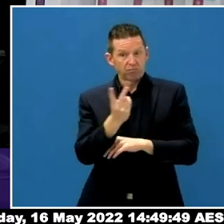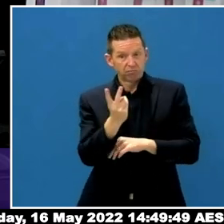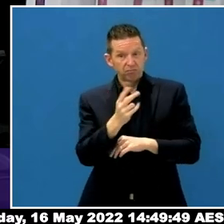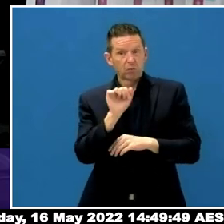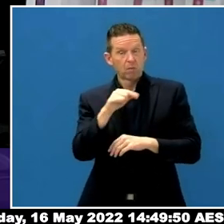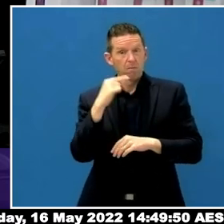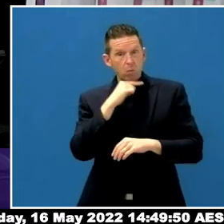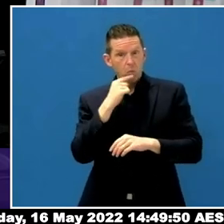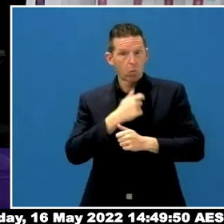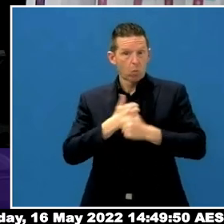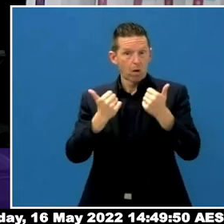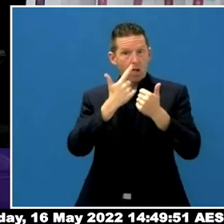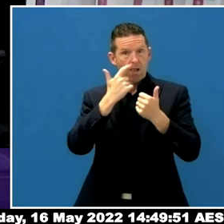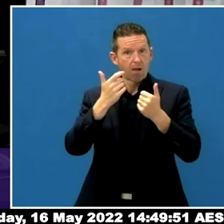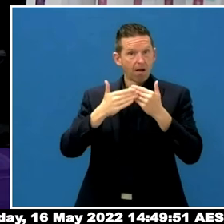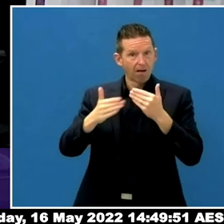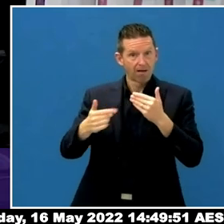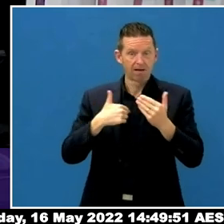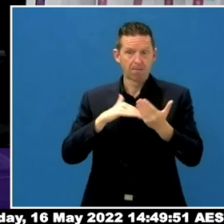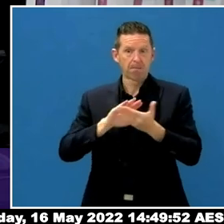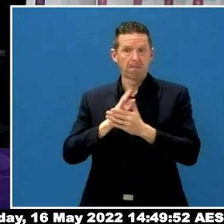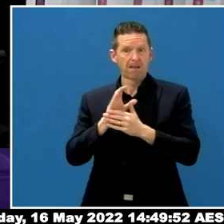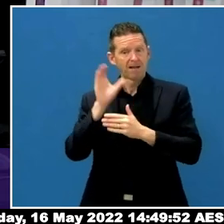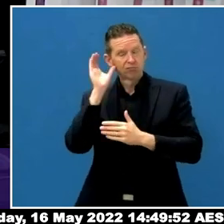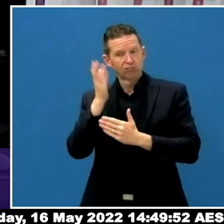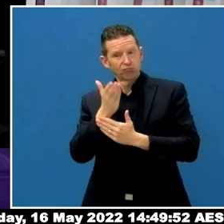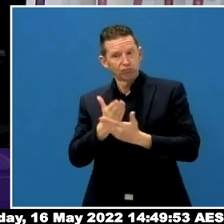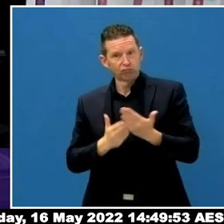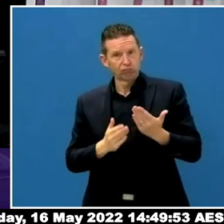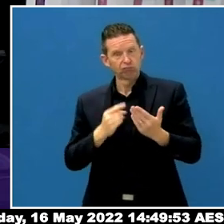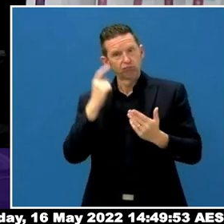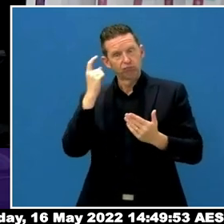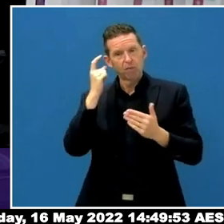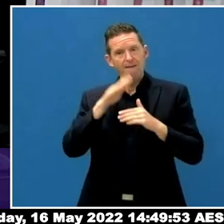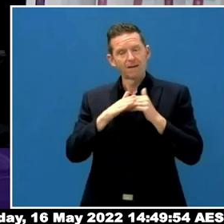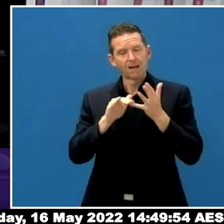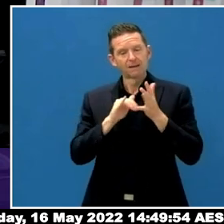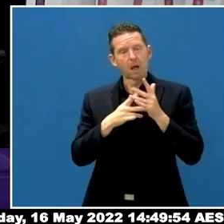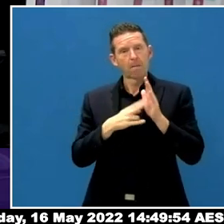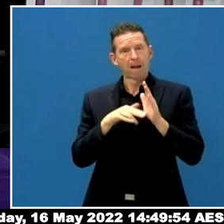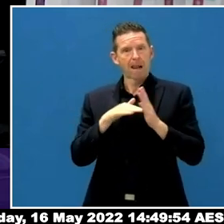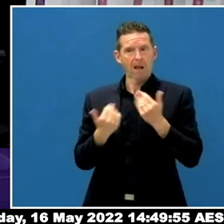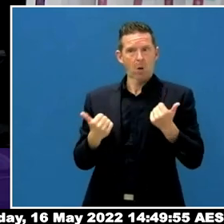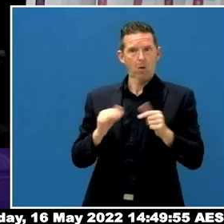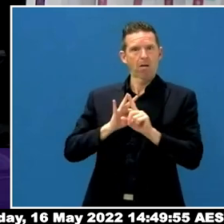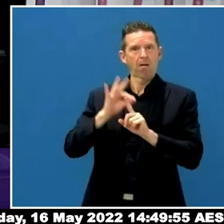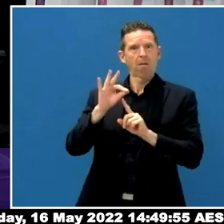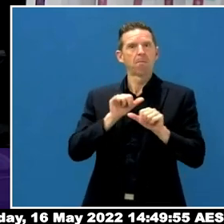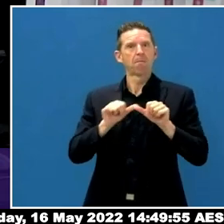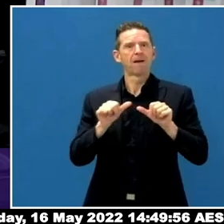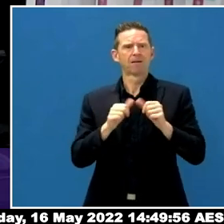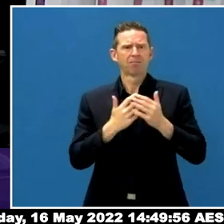evidence that you've given about Simon's current position. So thank you very much, and our best wishes to you and Simon.